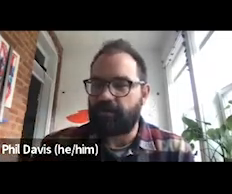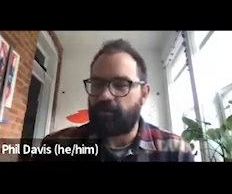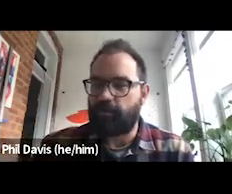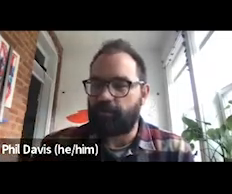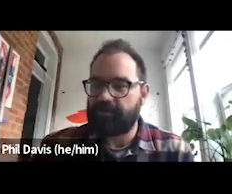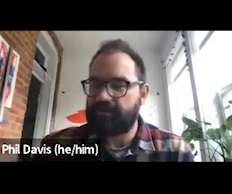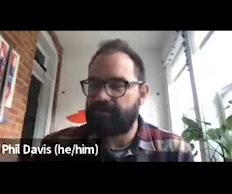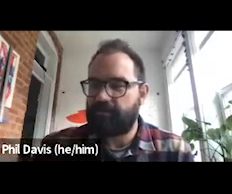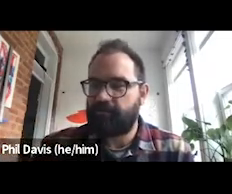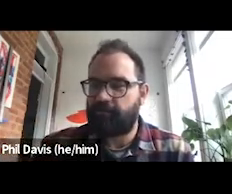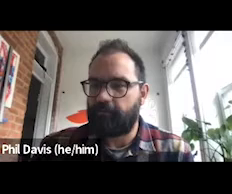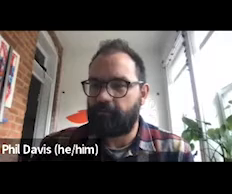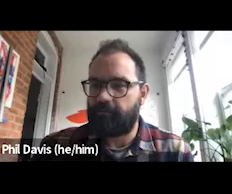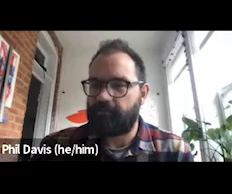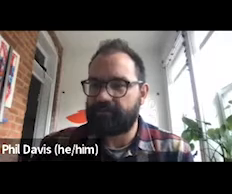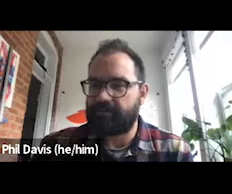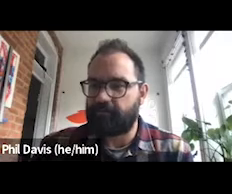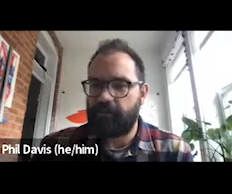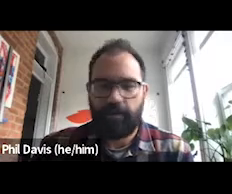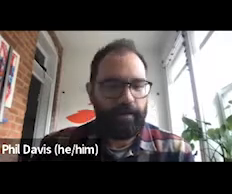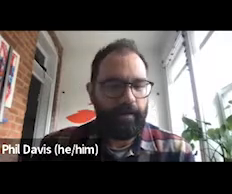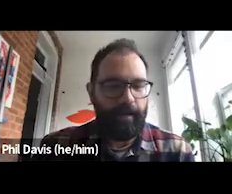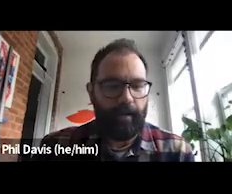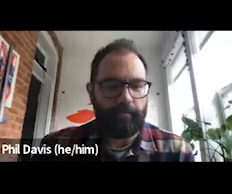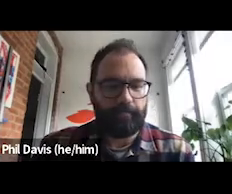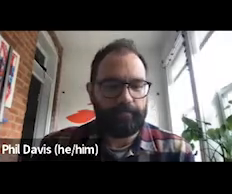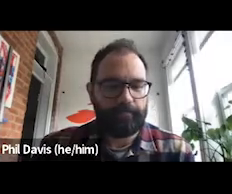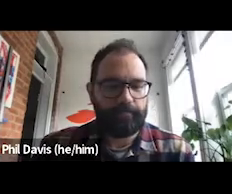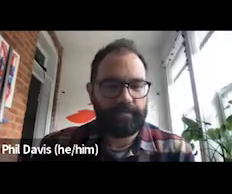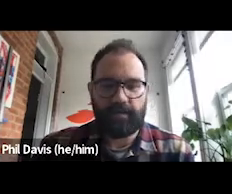awards for the festival.